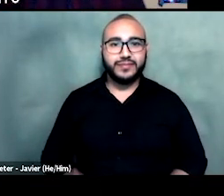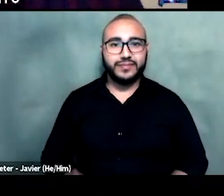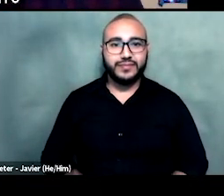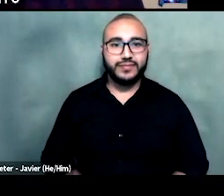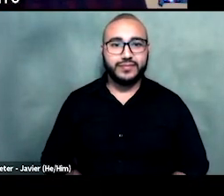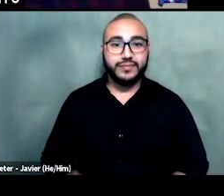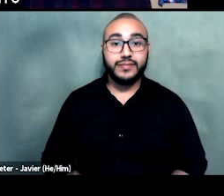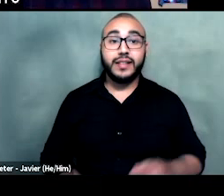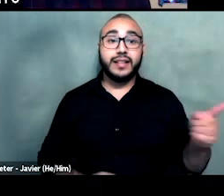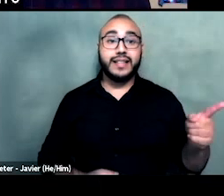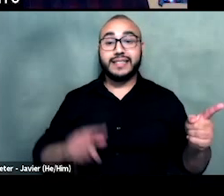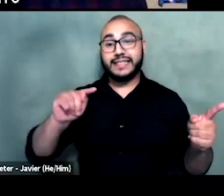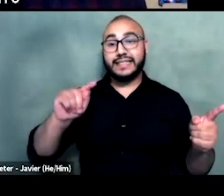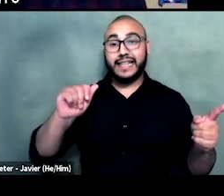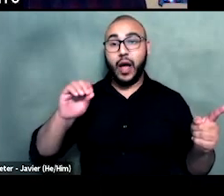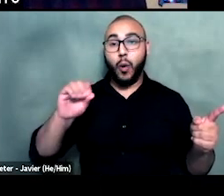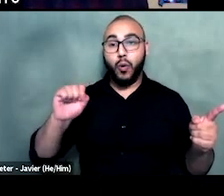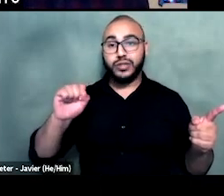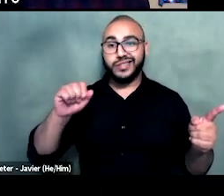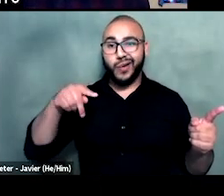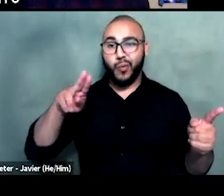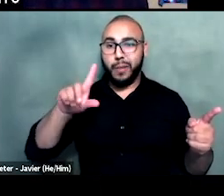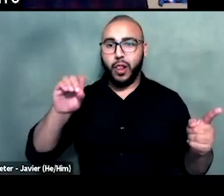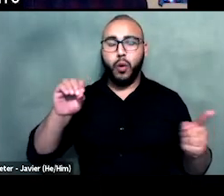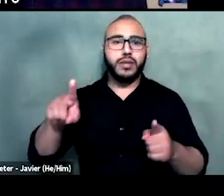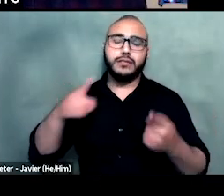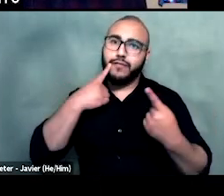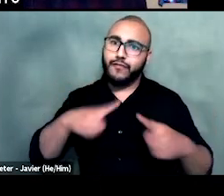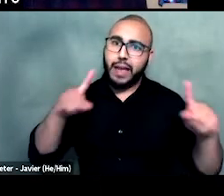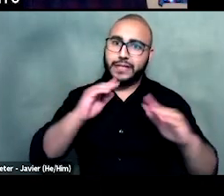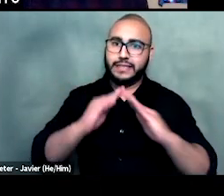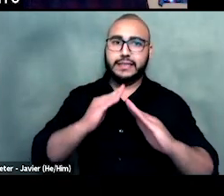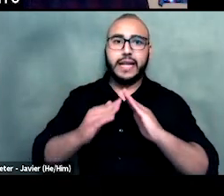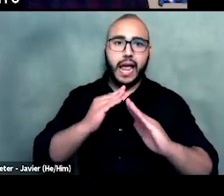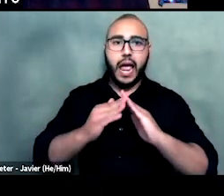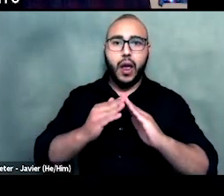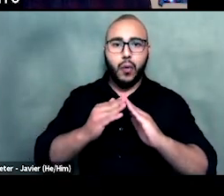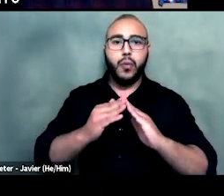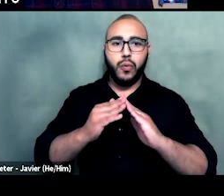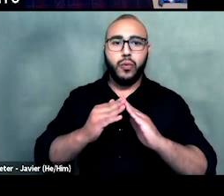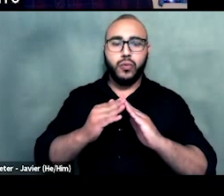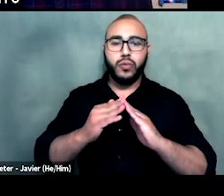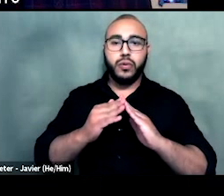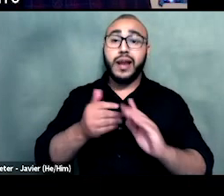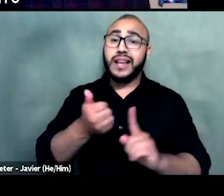This is Taos Pueblo. It's one of the more well known towns. It's been in existence for